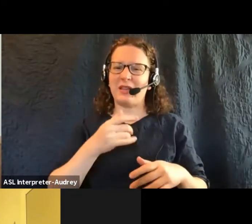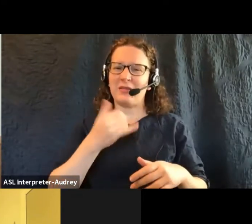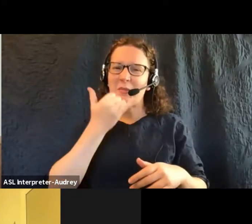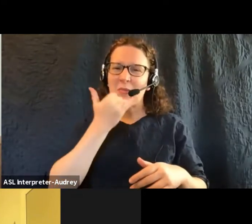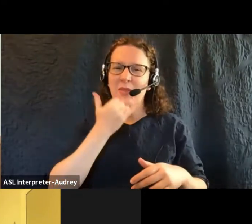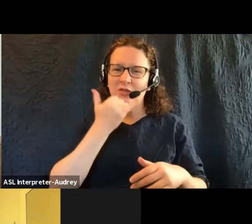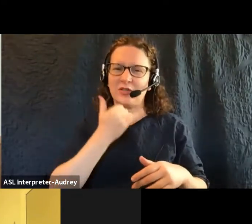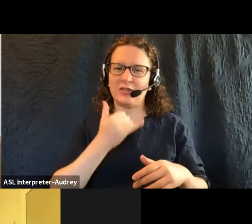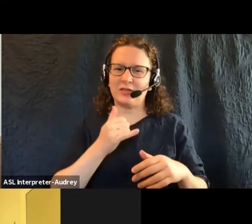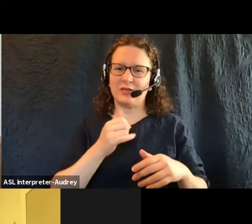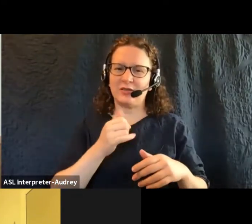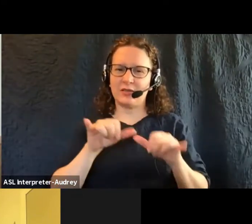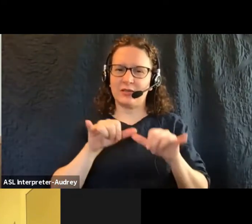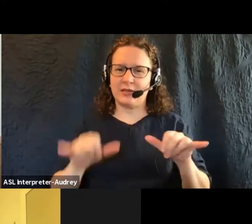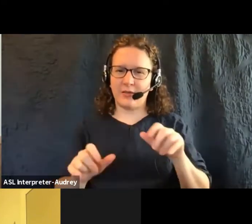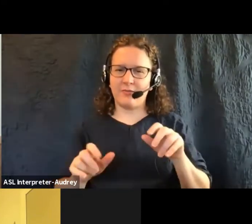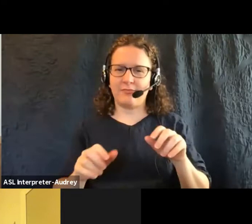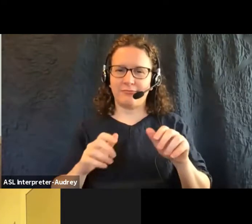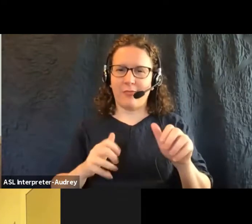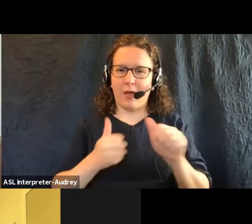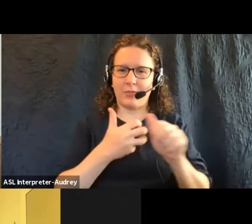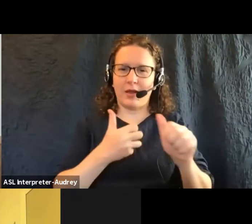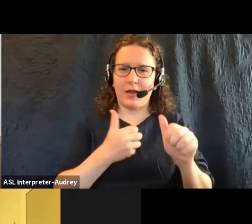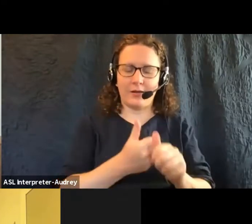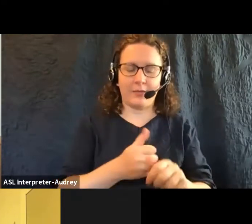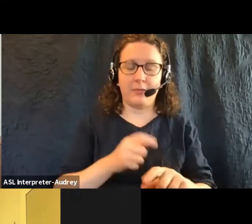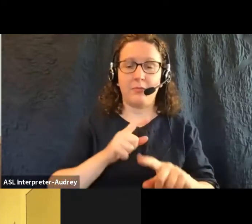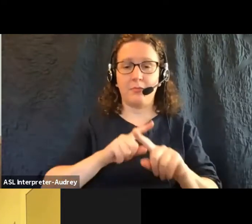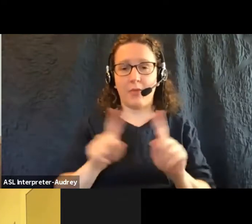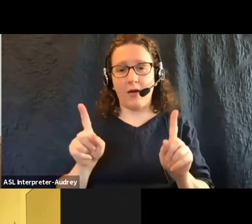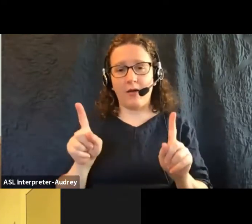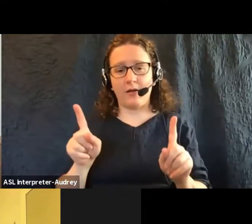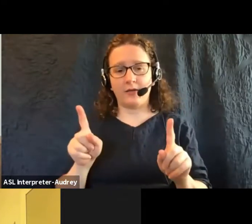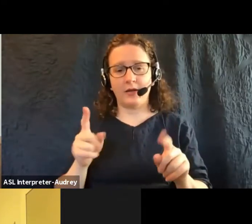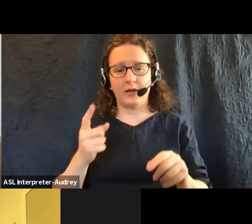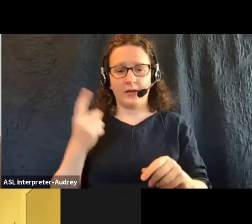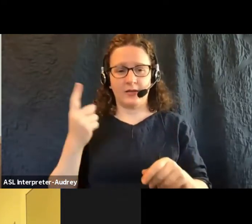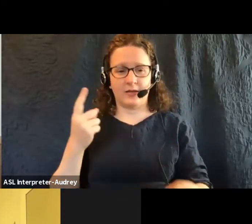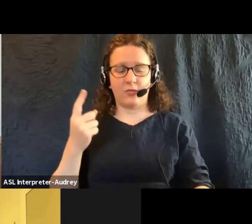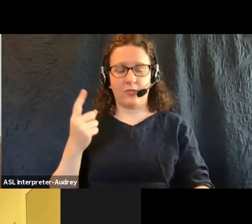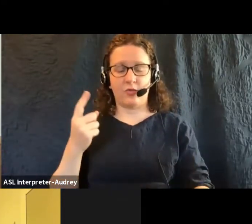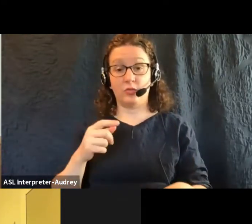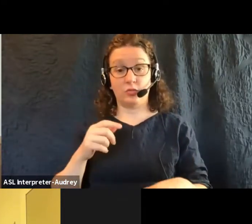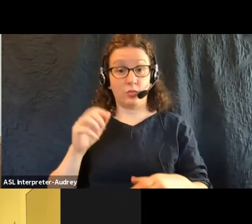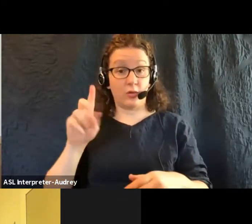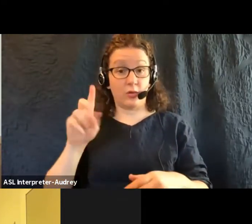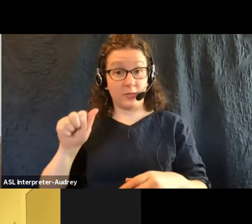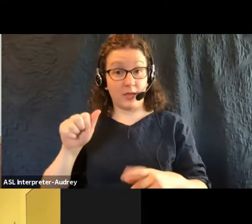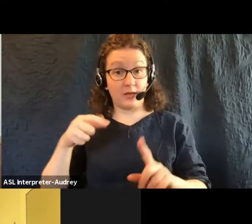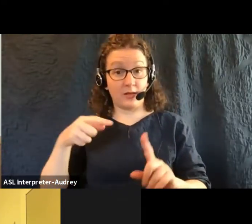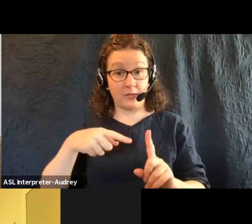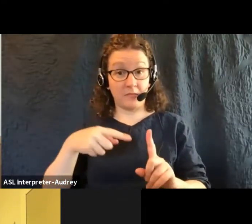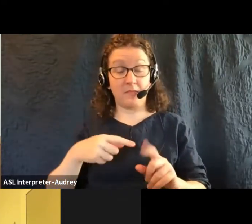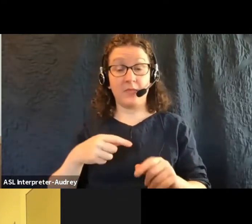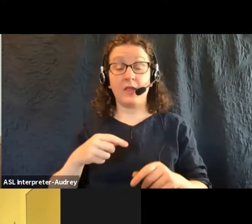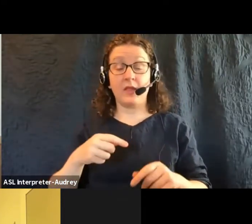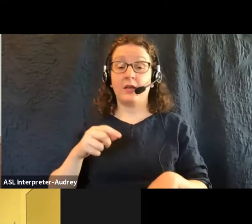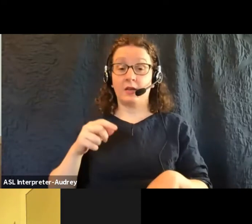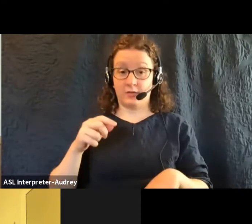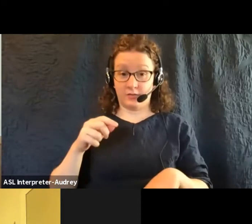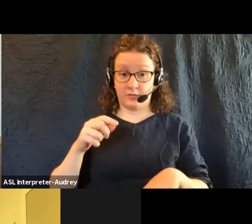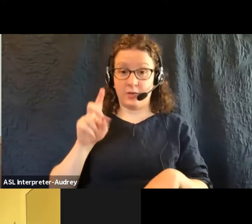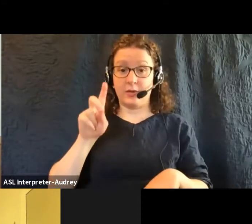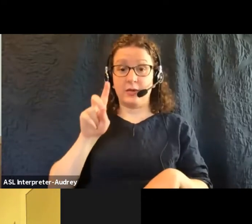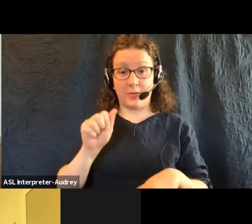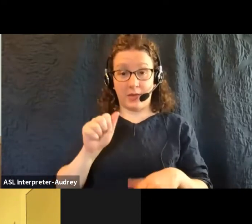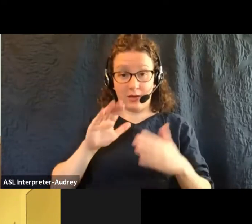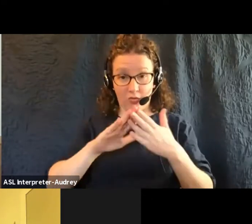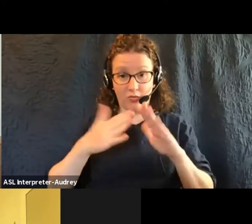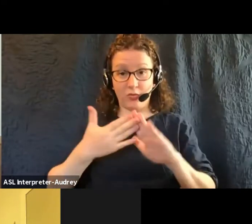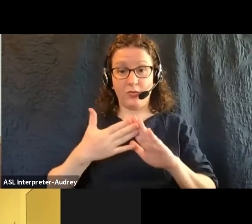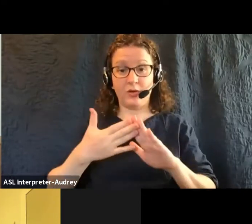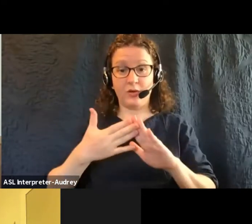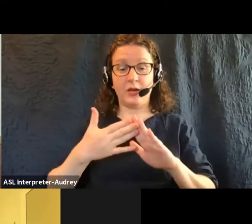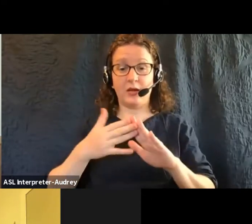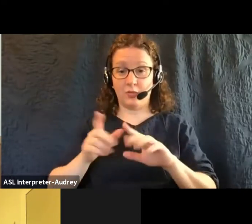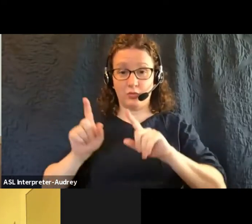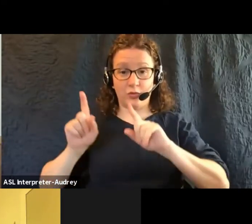is updated but as someone with a disability, when a disability community responds back,